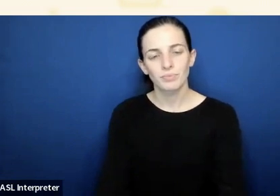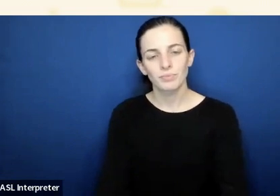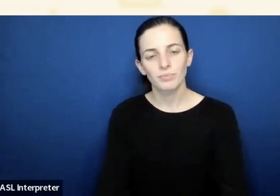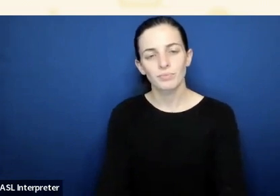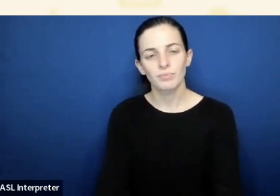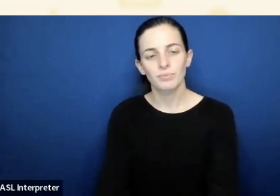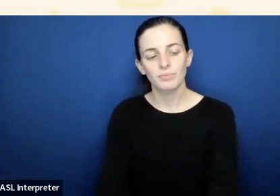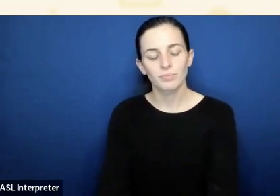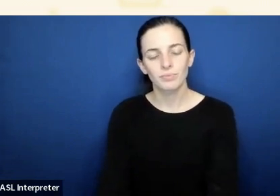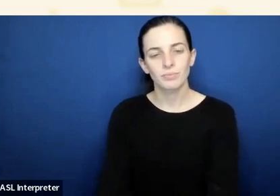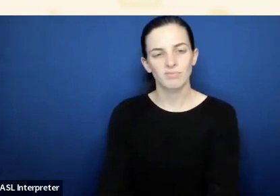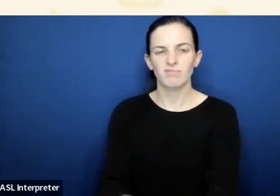Yes.